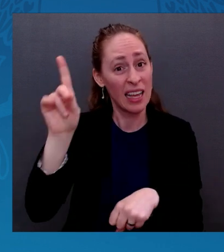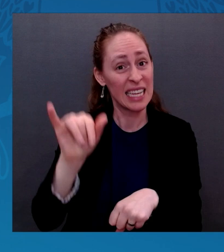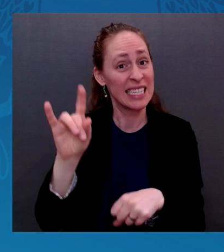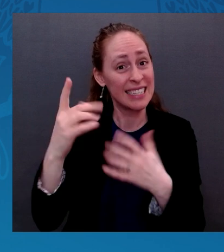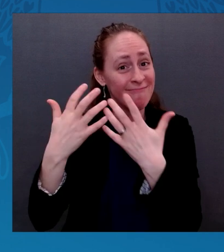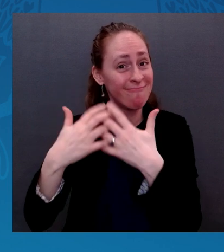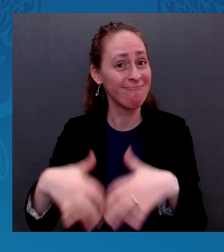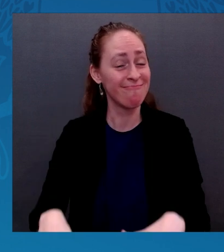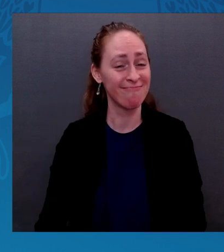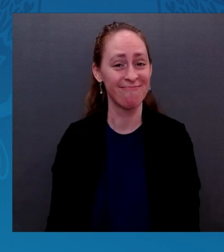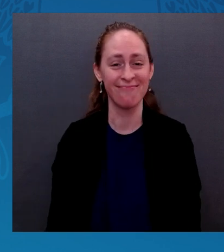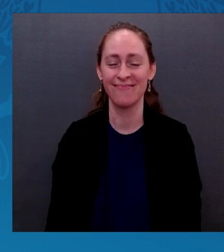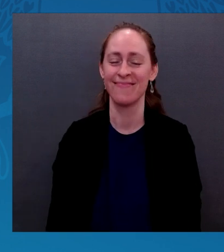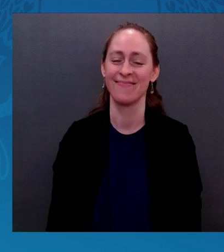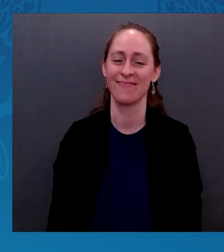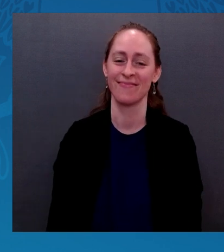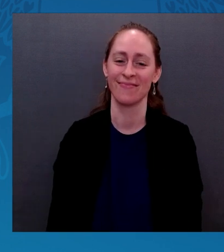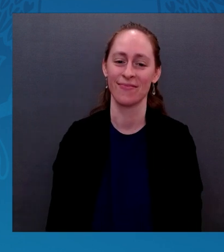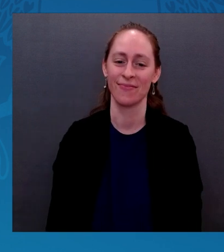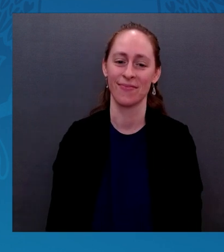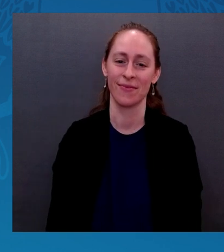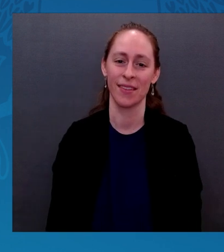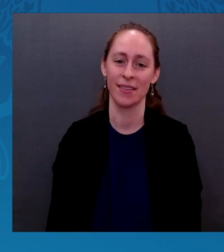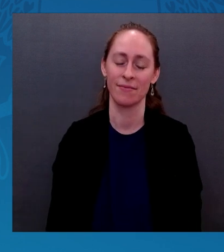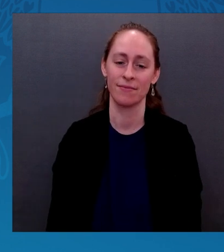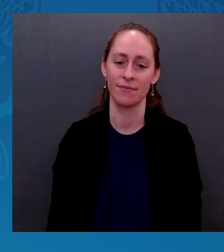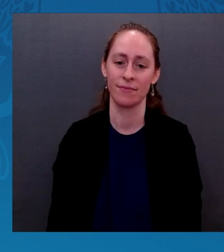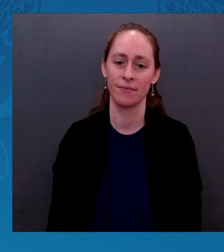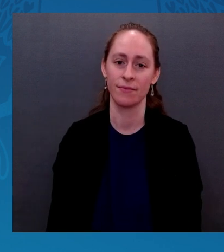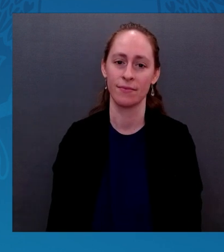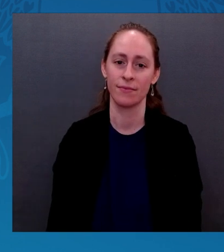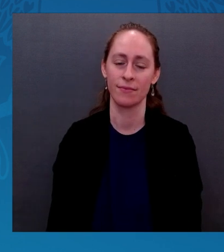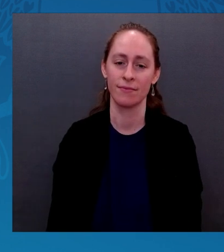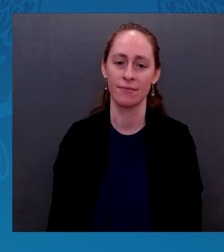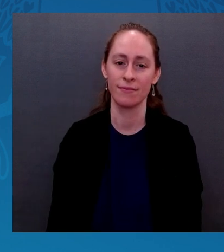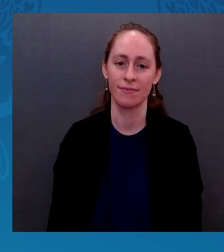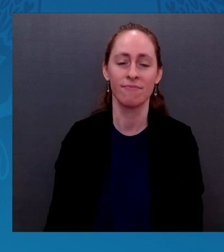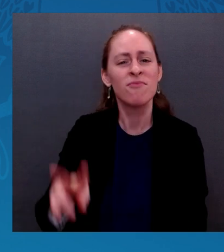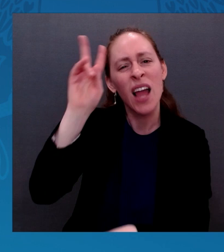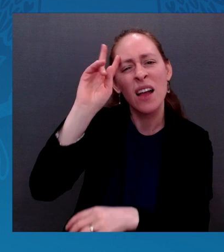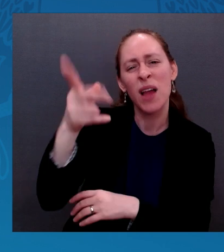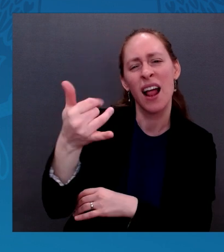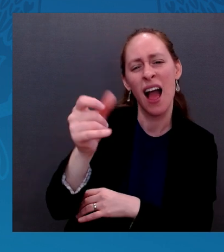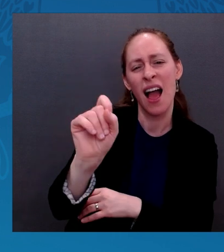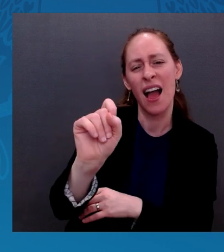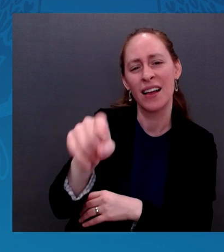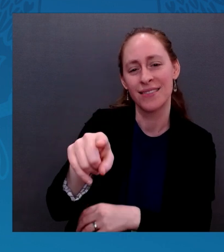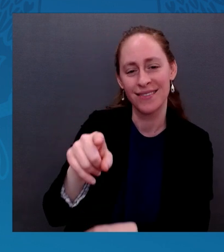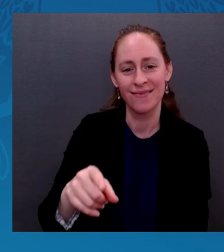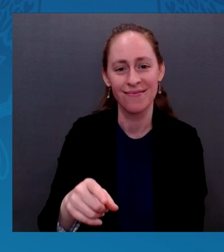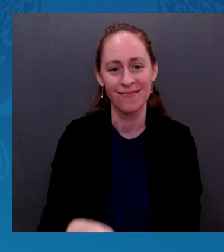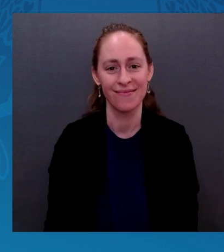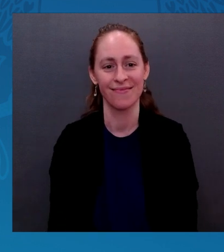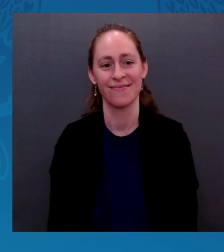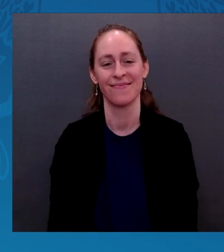And Ms. Jones's story, and thank you for sharing it is about how it affects multiple generations